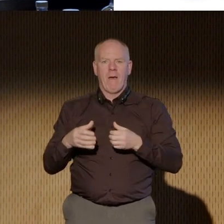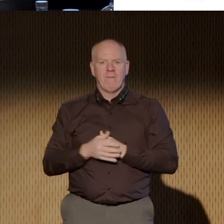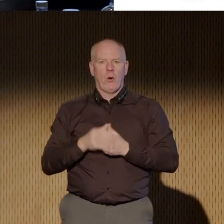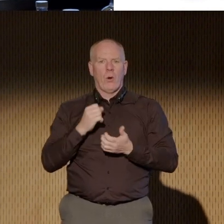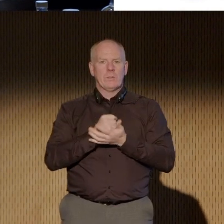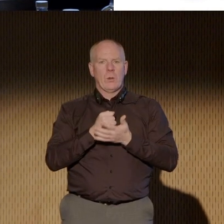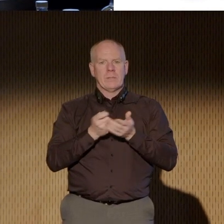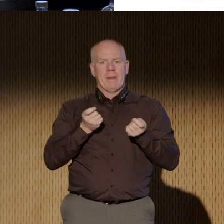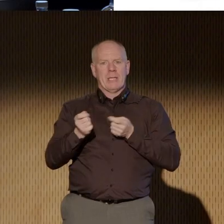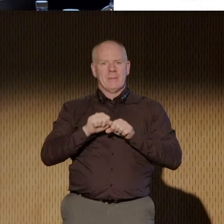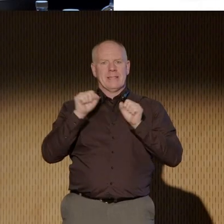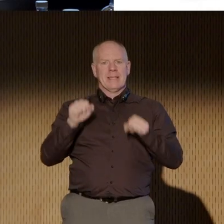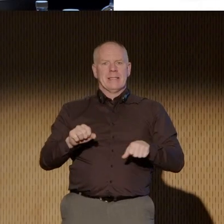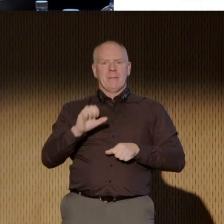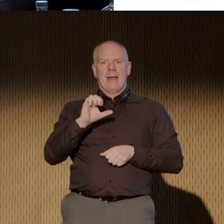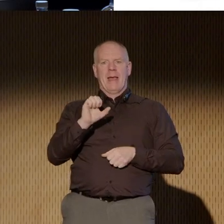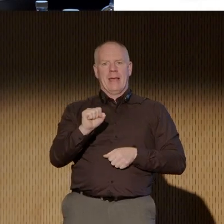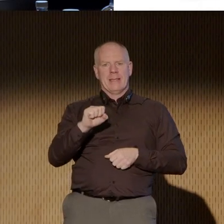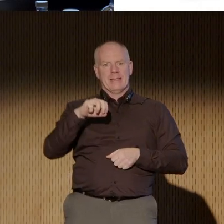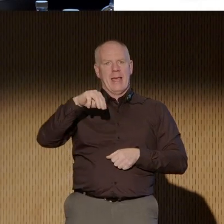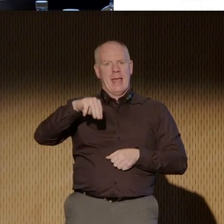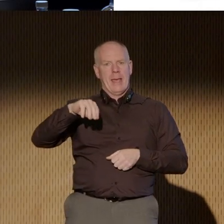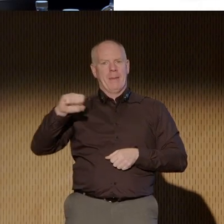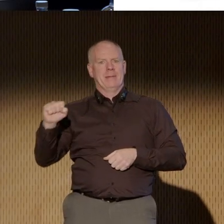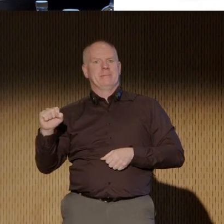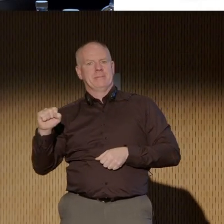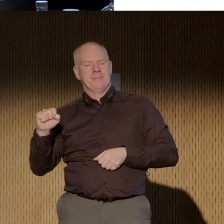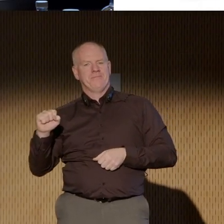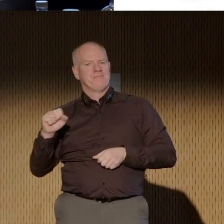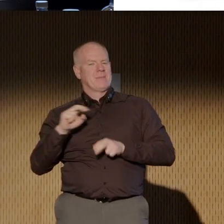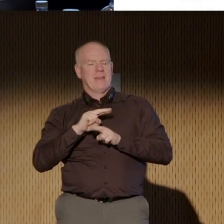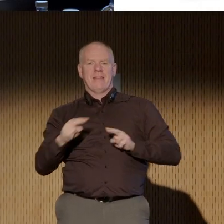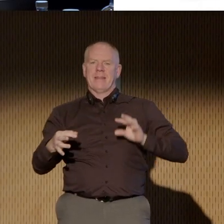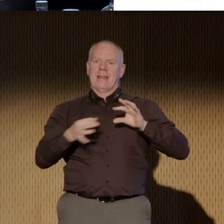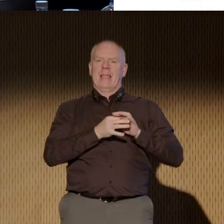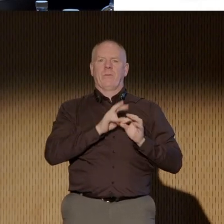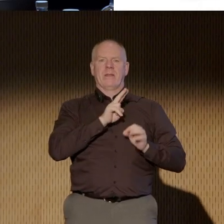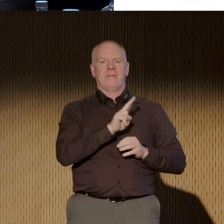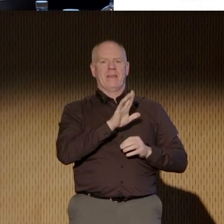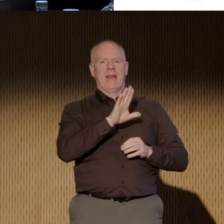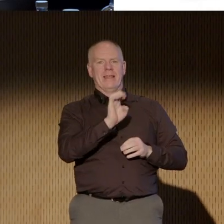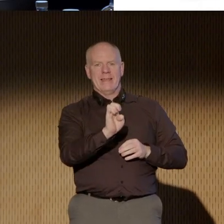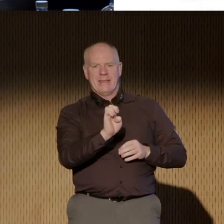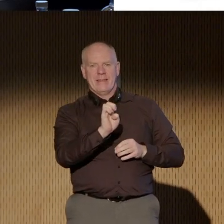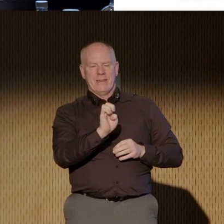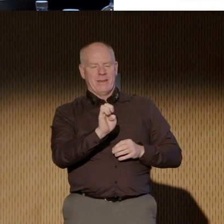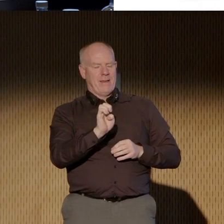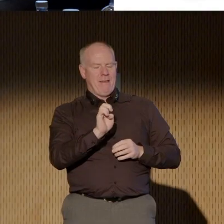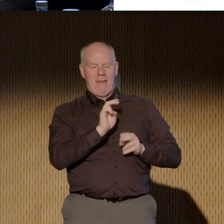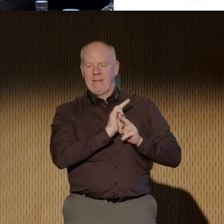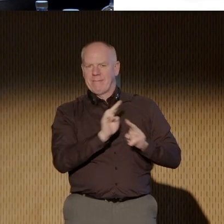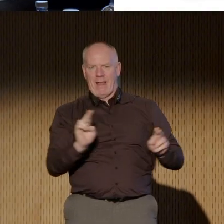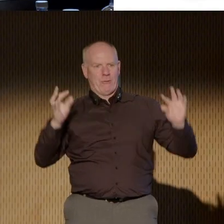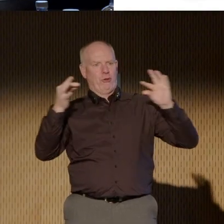and that doesn't link in with our VLE, and that's definitely not connected with what's